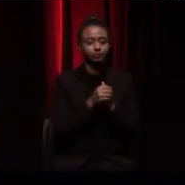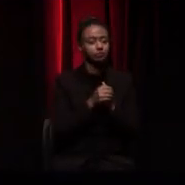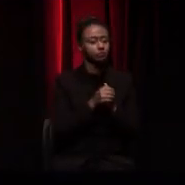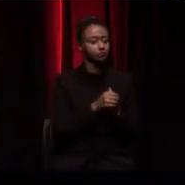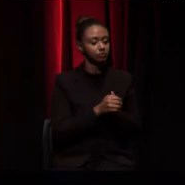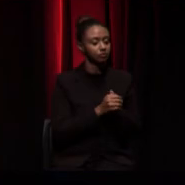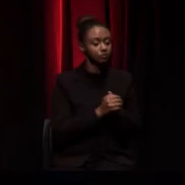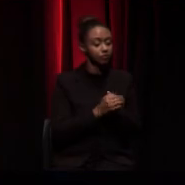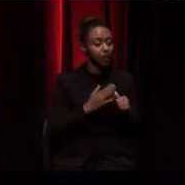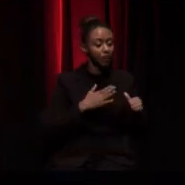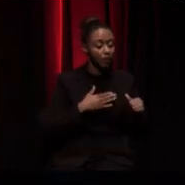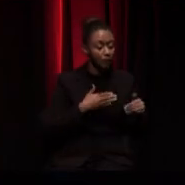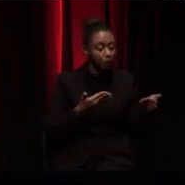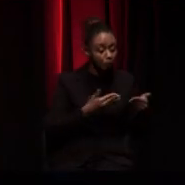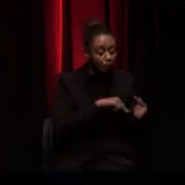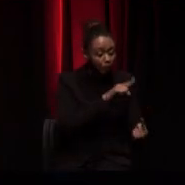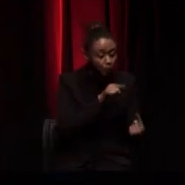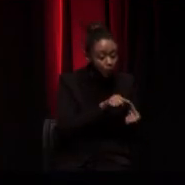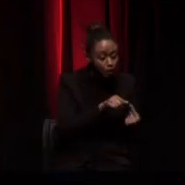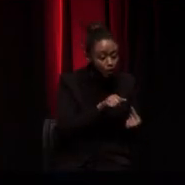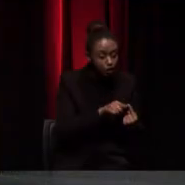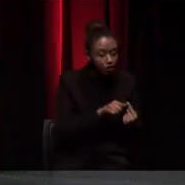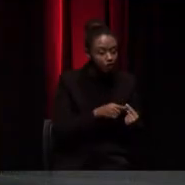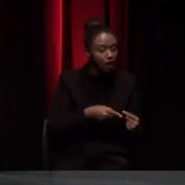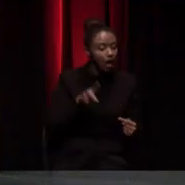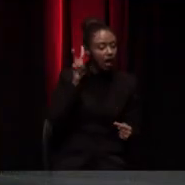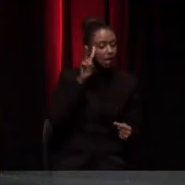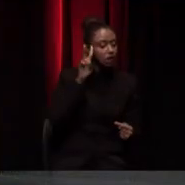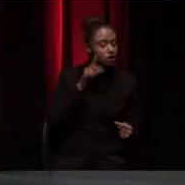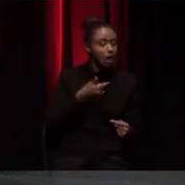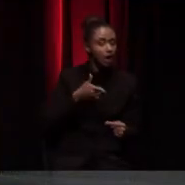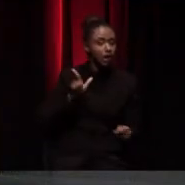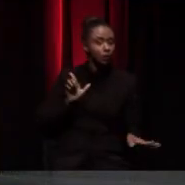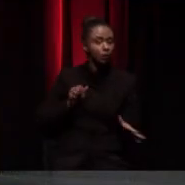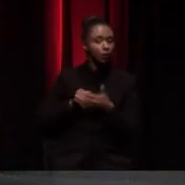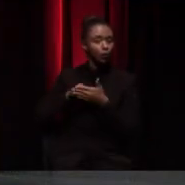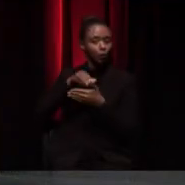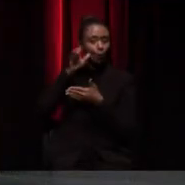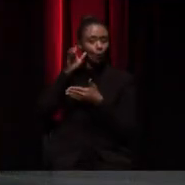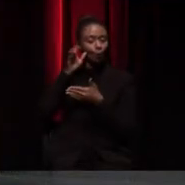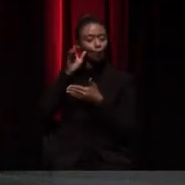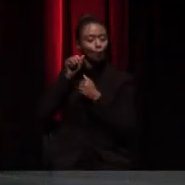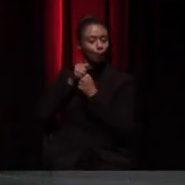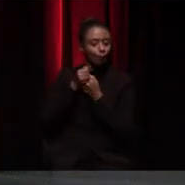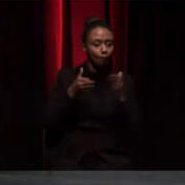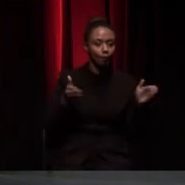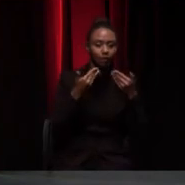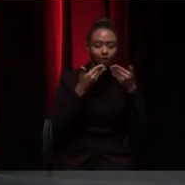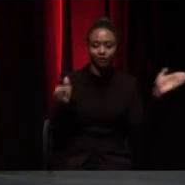to uncover a hidden story. Another day you may be working